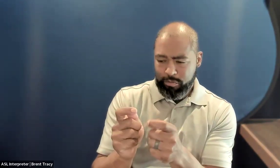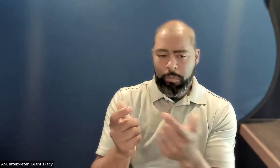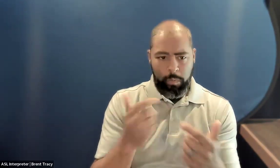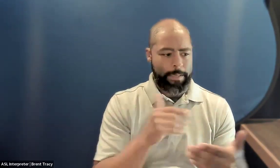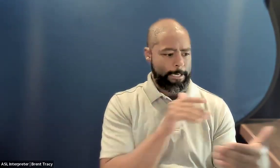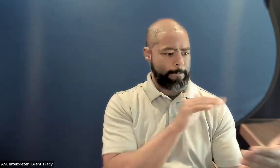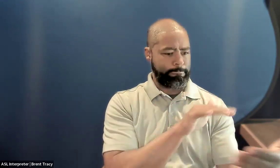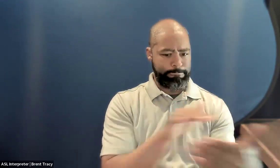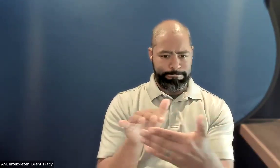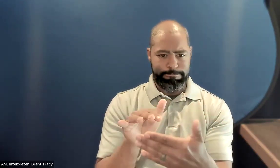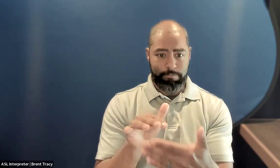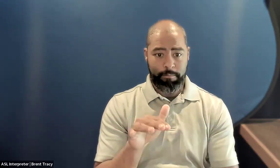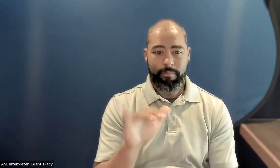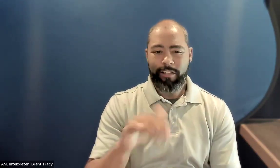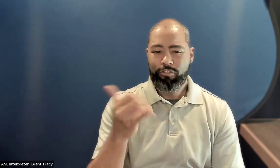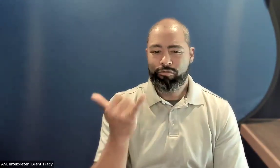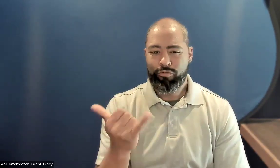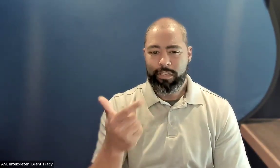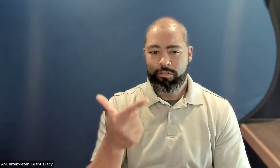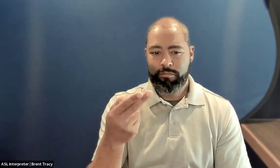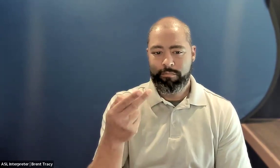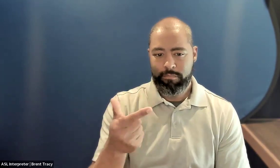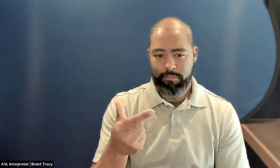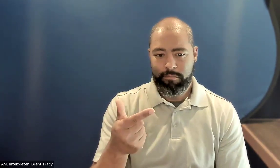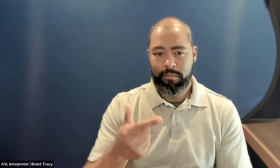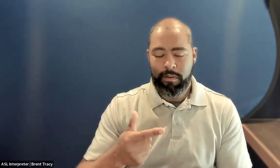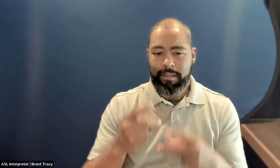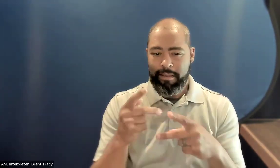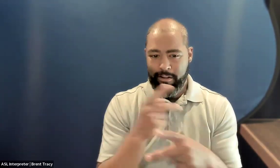emissions calculation comes in as part of MEPA filings.